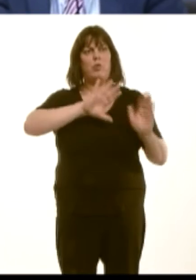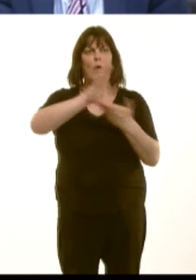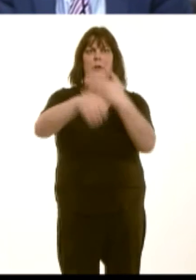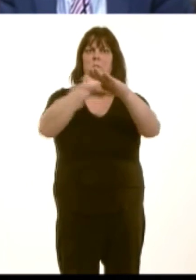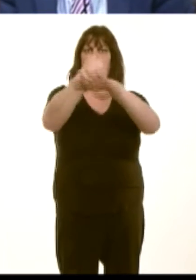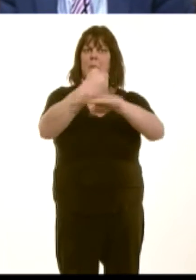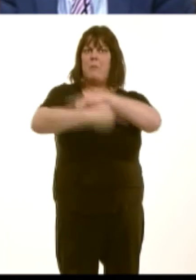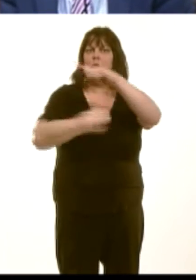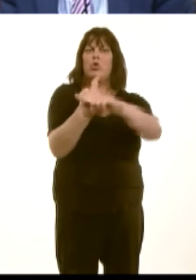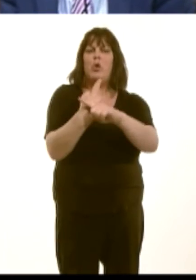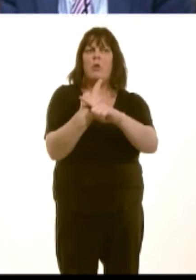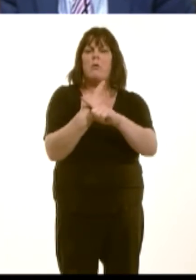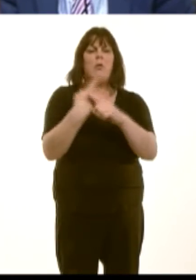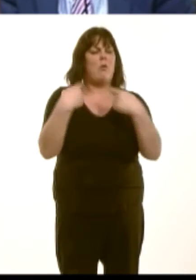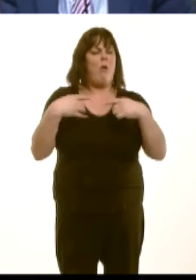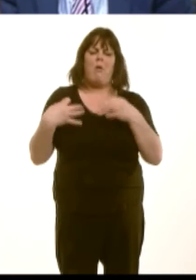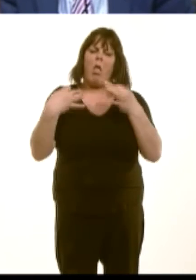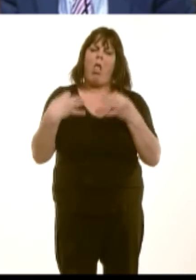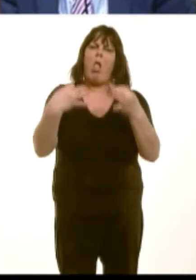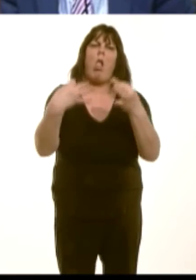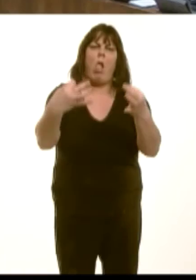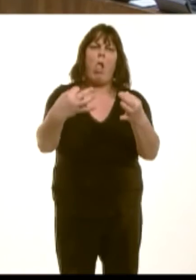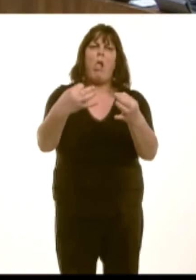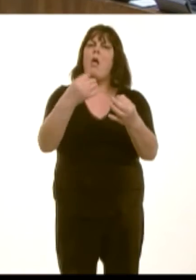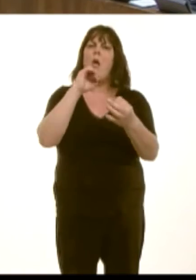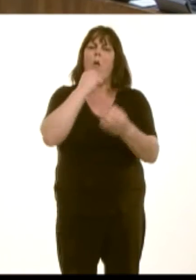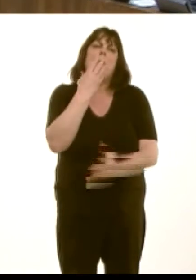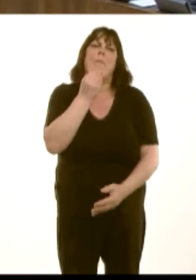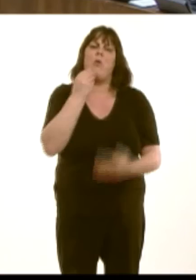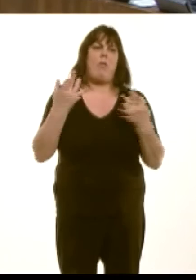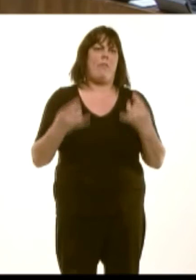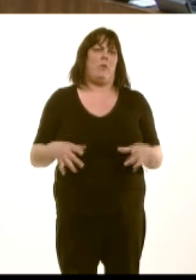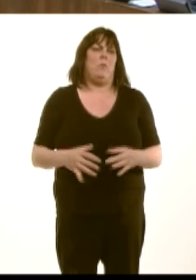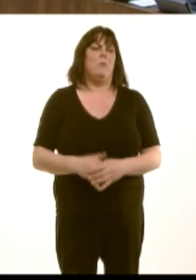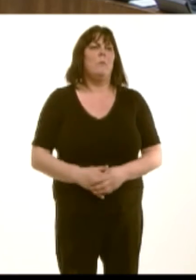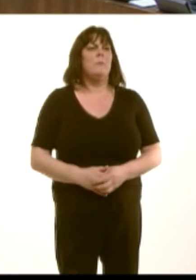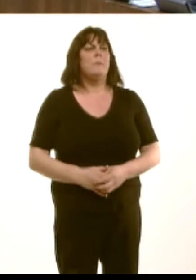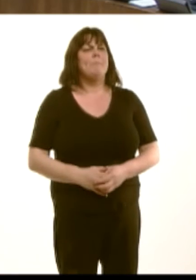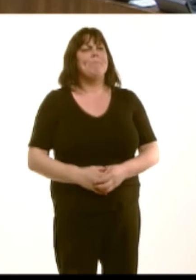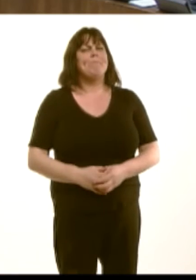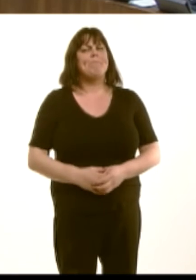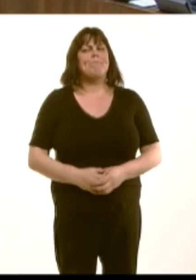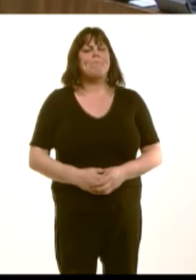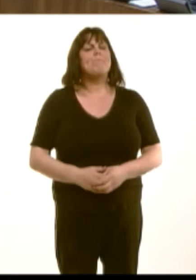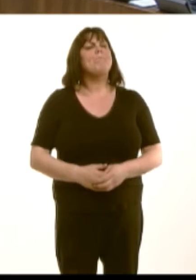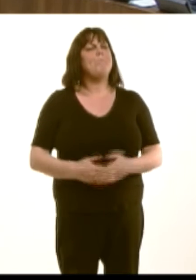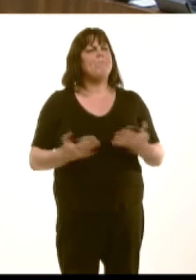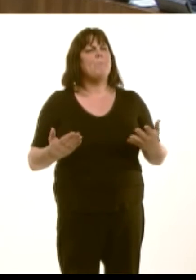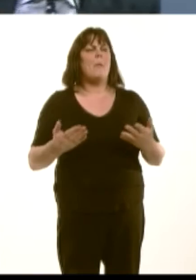This cannot be anything other than a temporary situation. Andrew R.T. Davies: I think, in fairness, in respect of the medical director, he was talking more